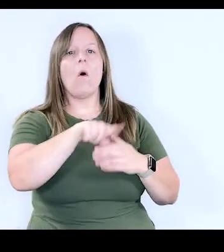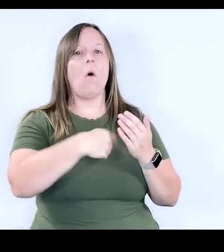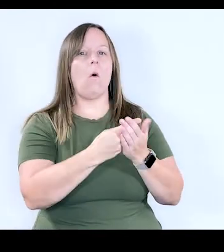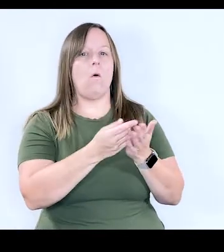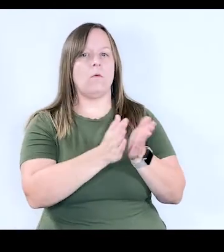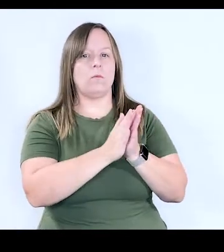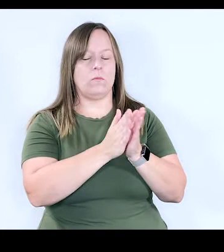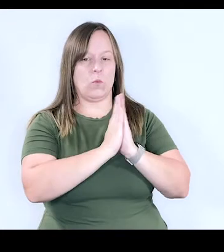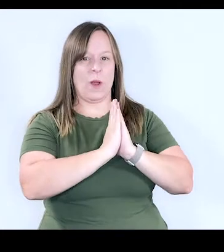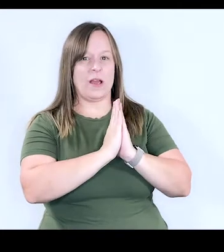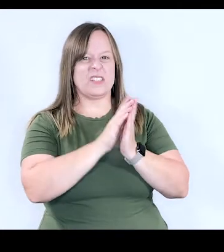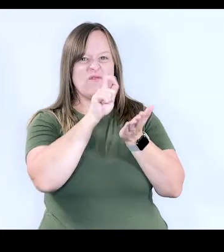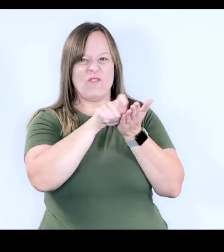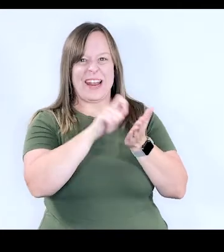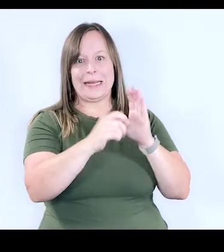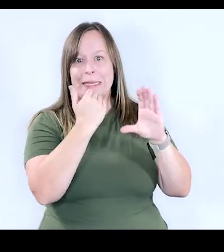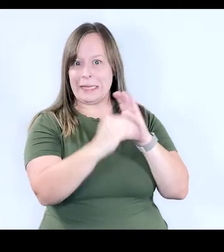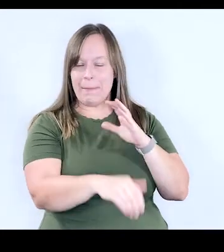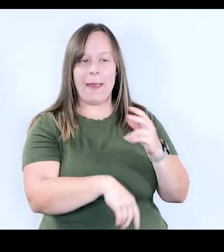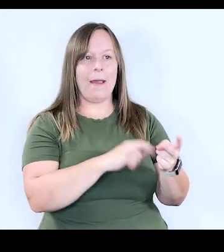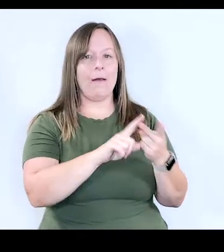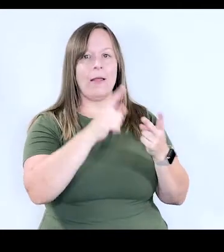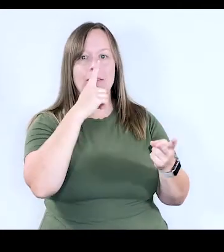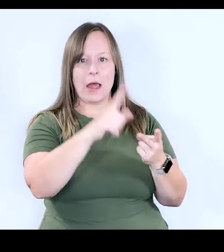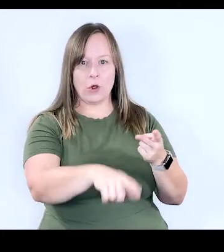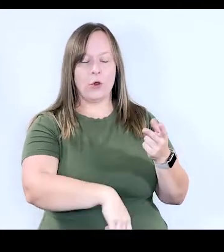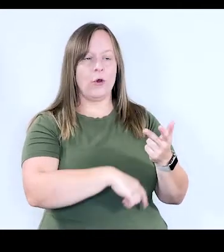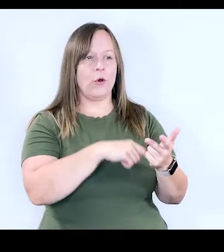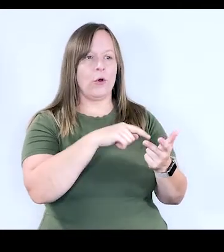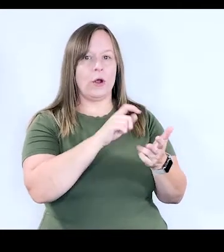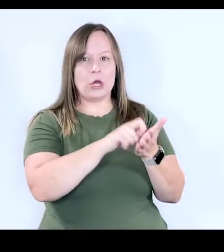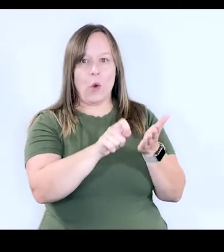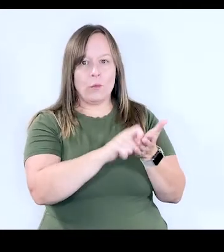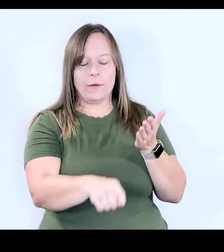in writing, such as an email, a letter, you know, a note.